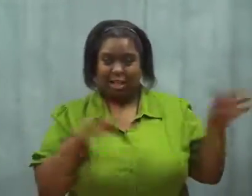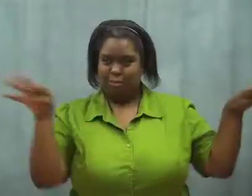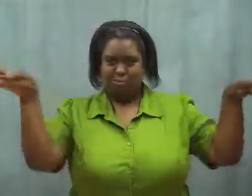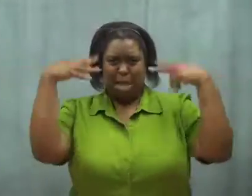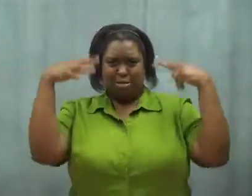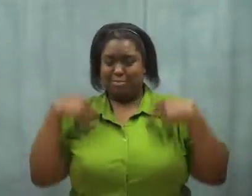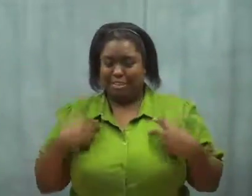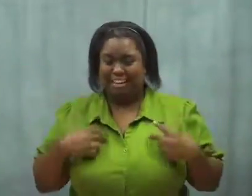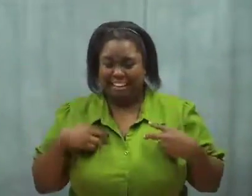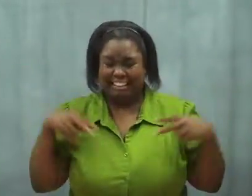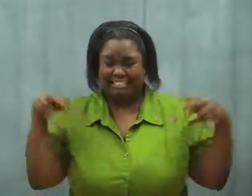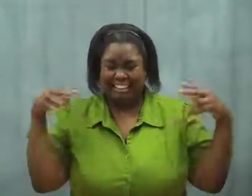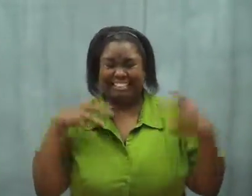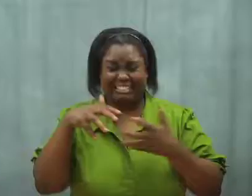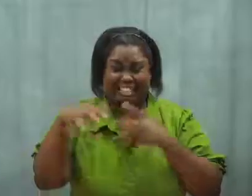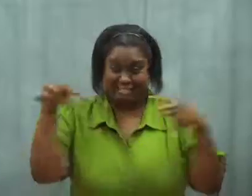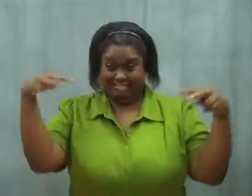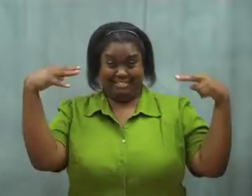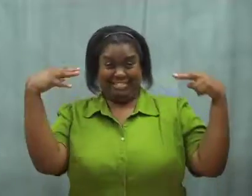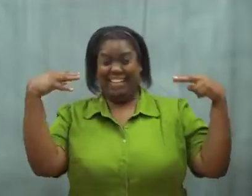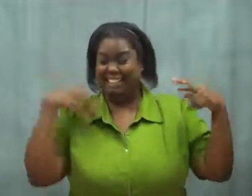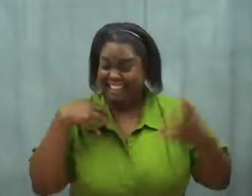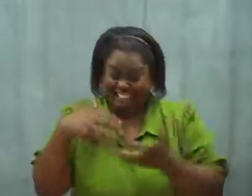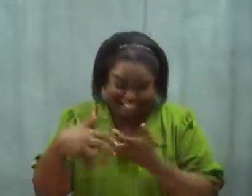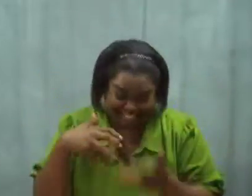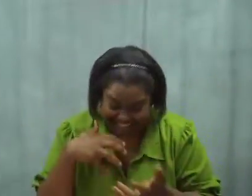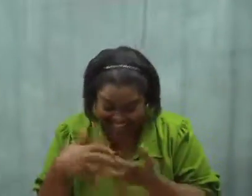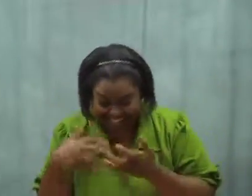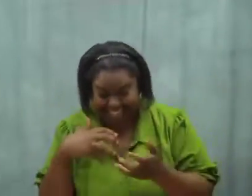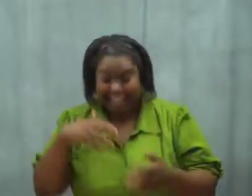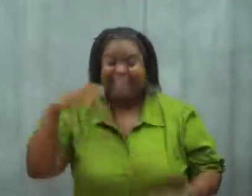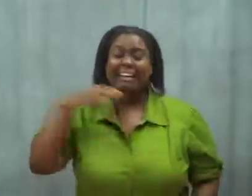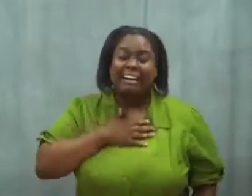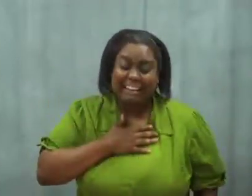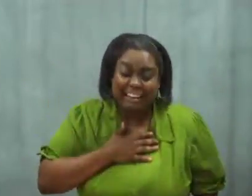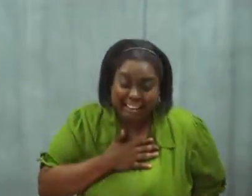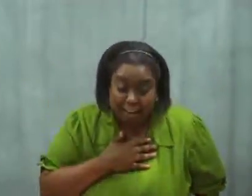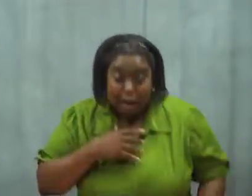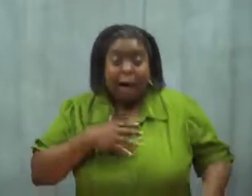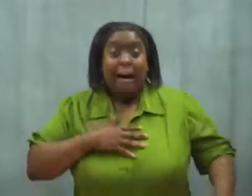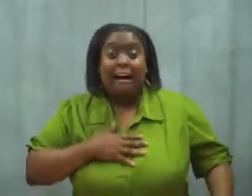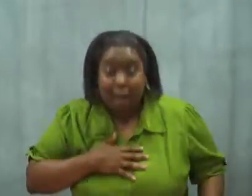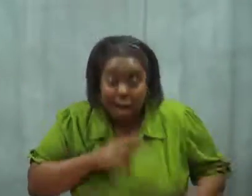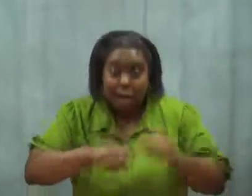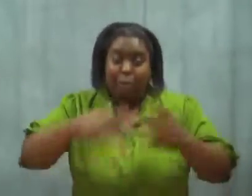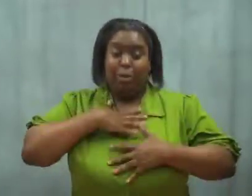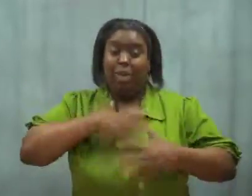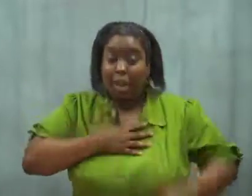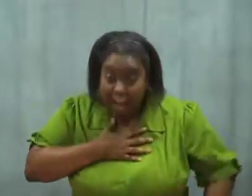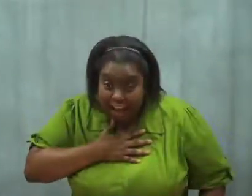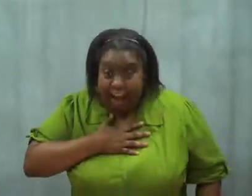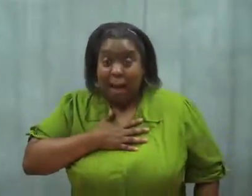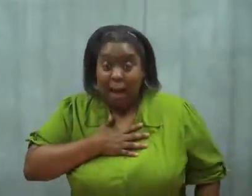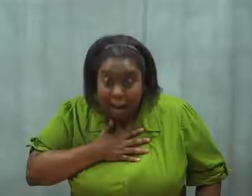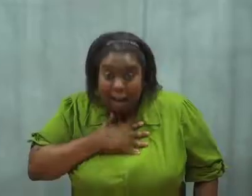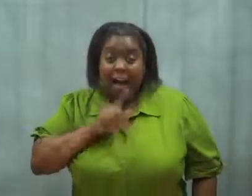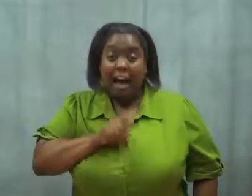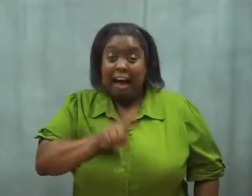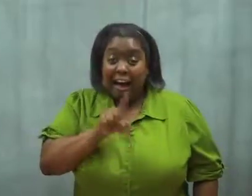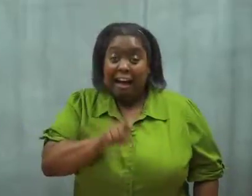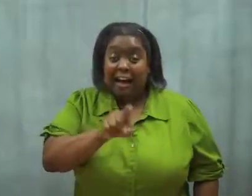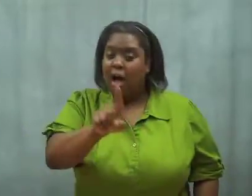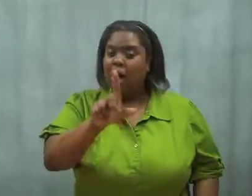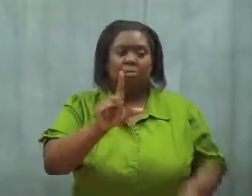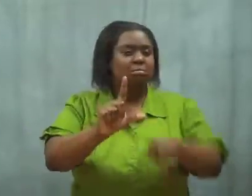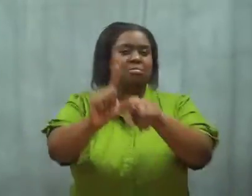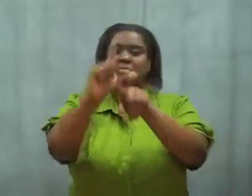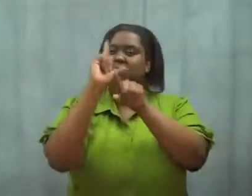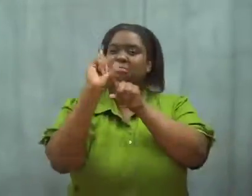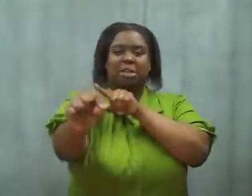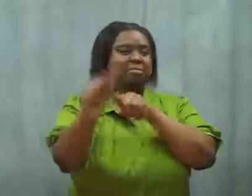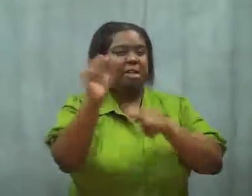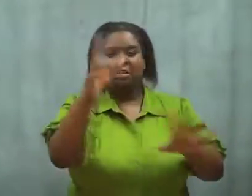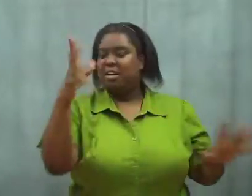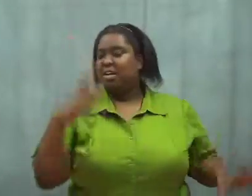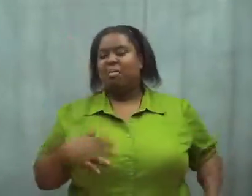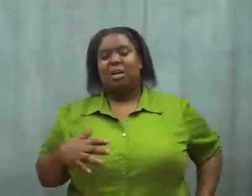Everyone stared at me while I laughed. I could hardly catch my breath!